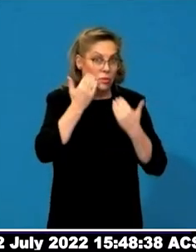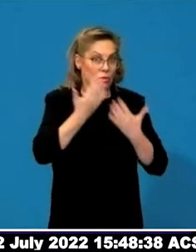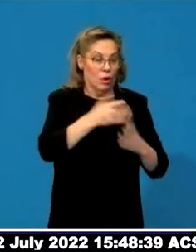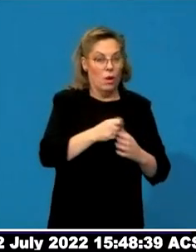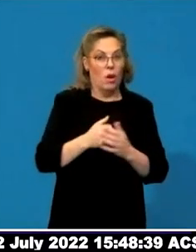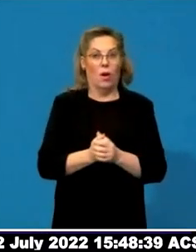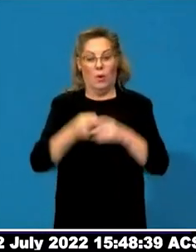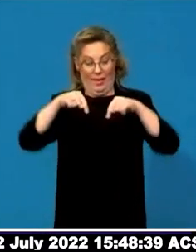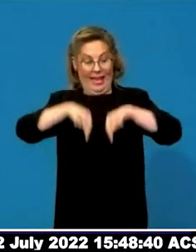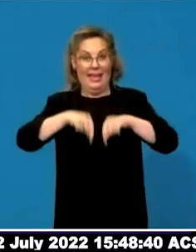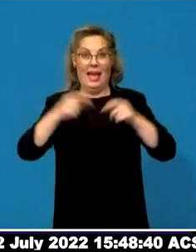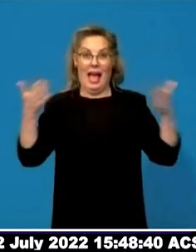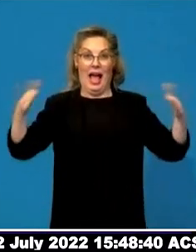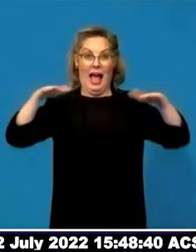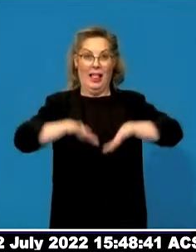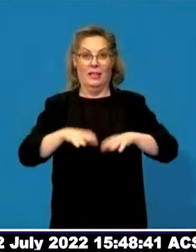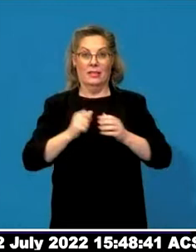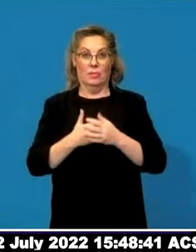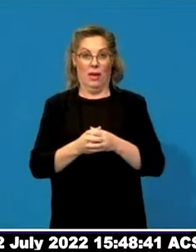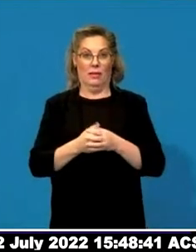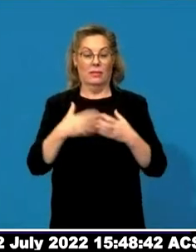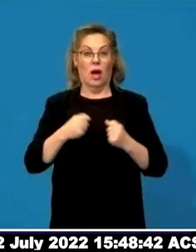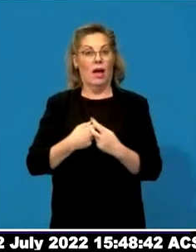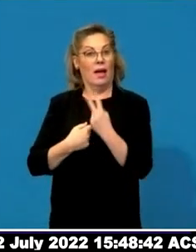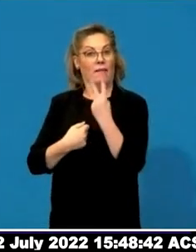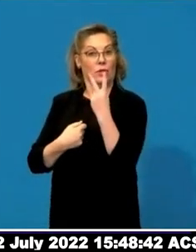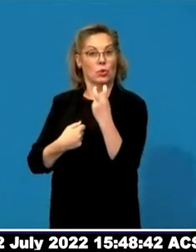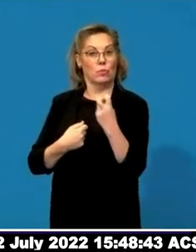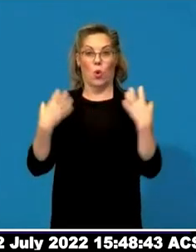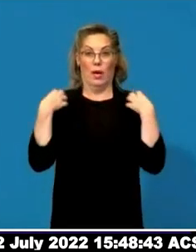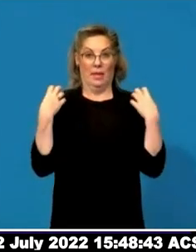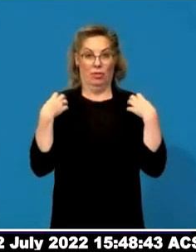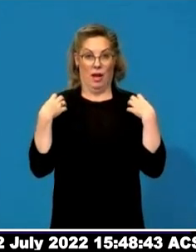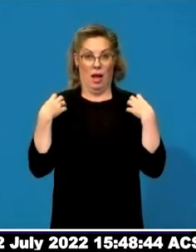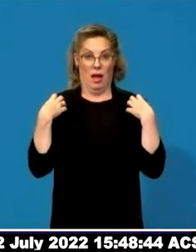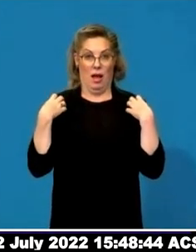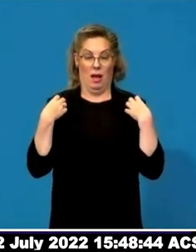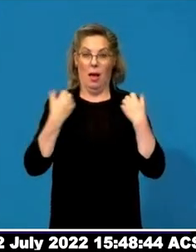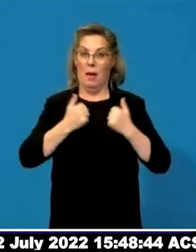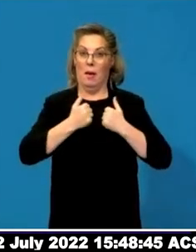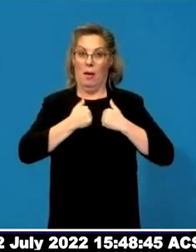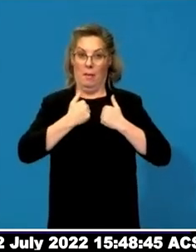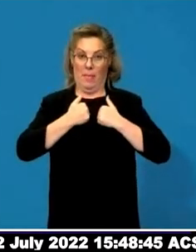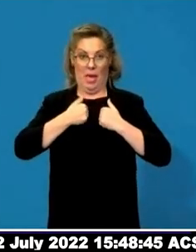I have on my left Commissioner Mason, and on my right Commissioner McEwin.